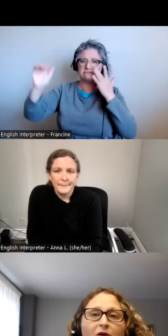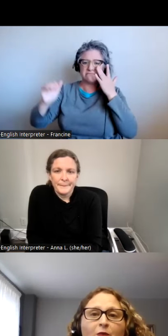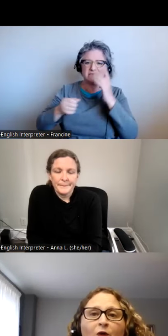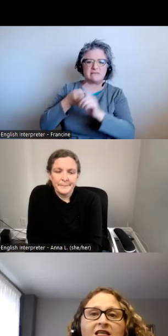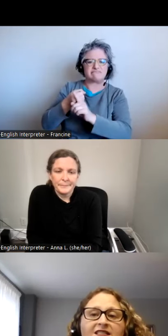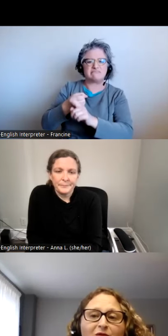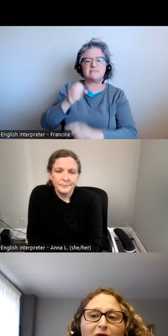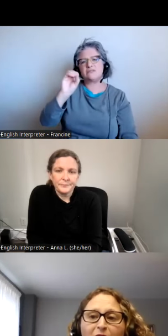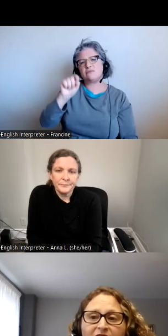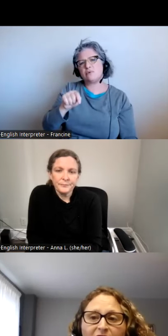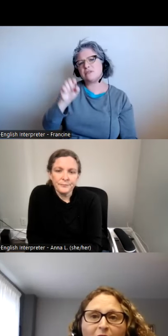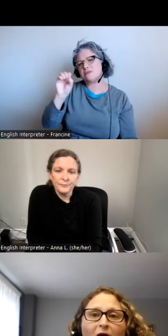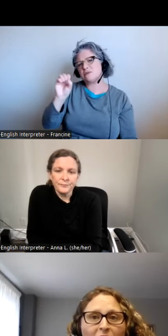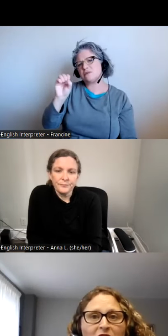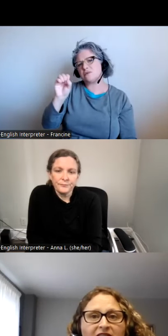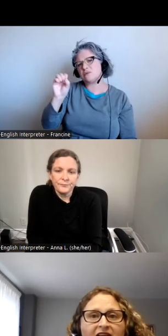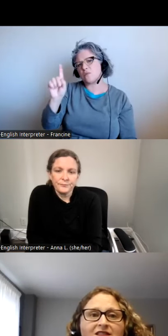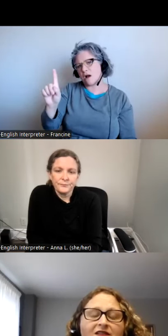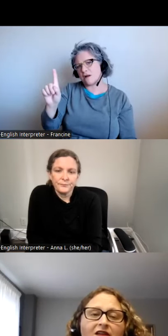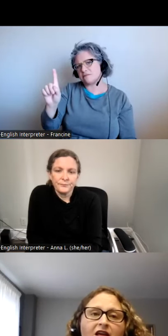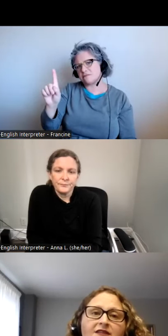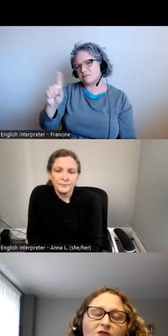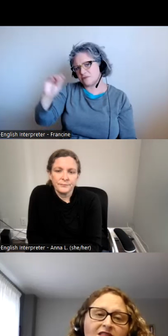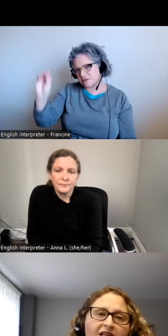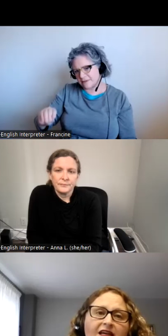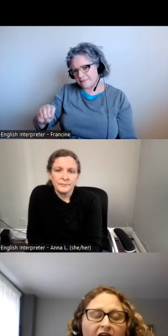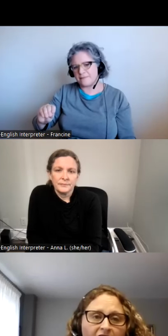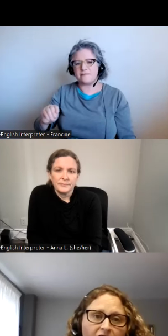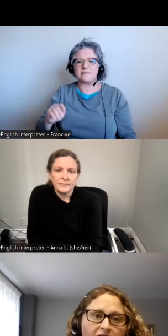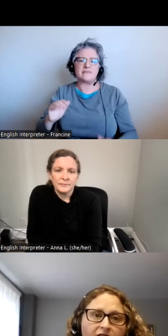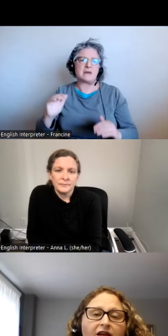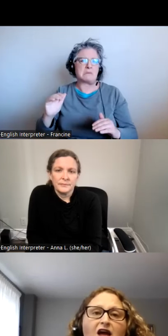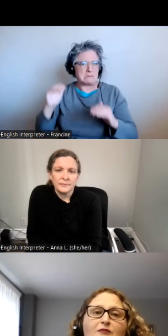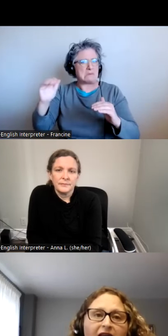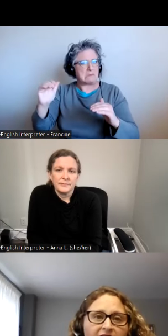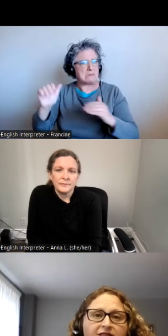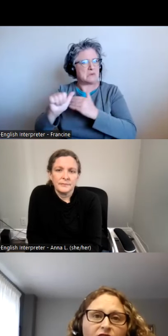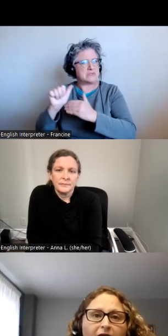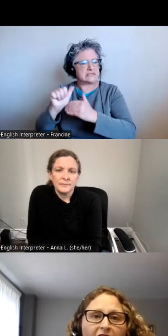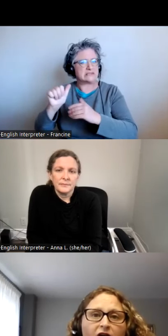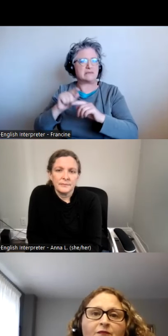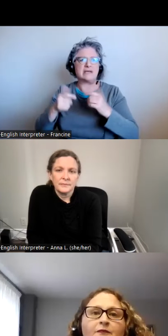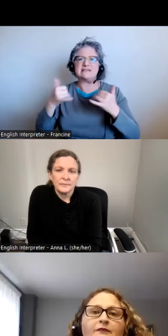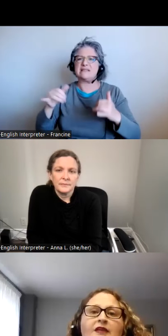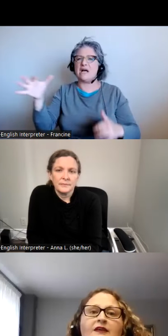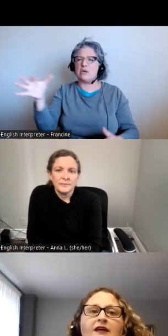have added in a comparison. The 18 to